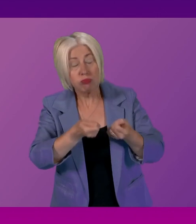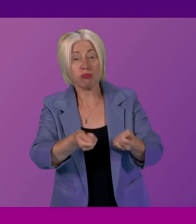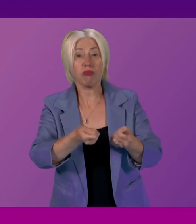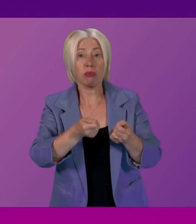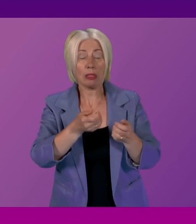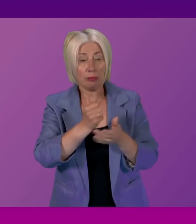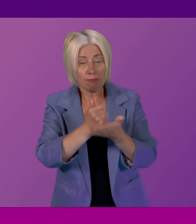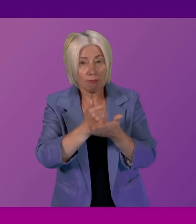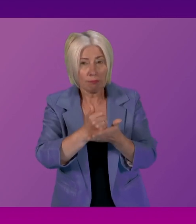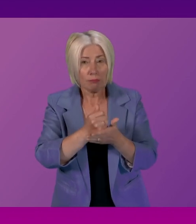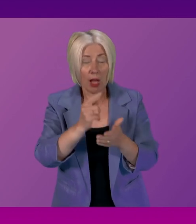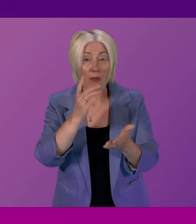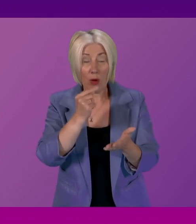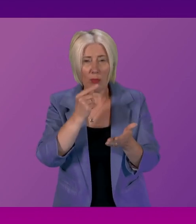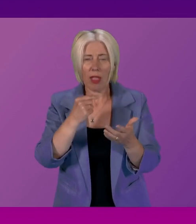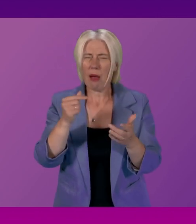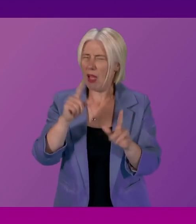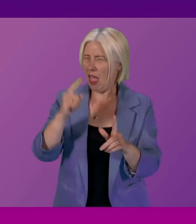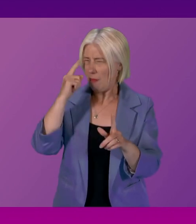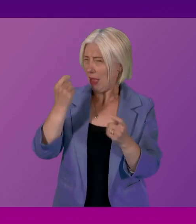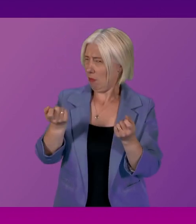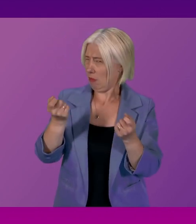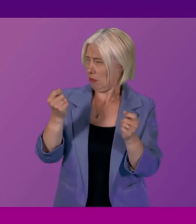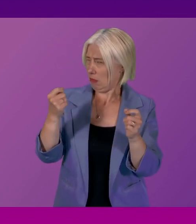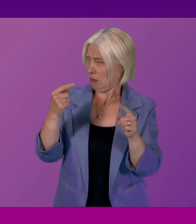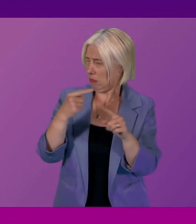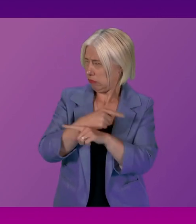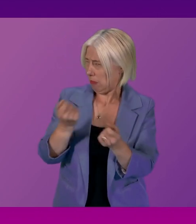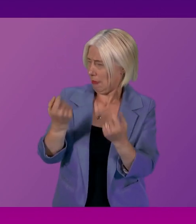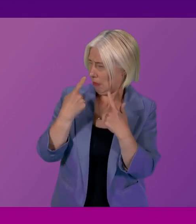Unless I misunderstood Douglas Ross—I am willing to correct the record if I did—Margaret